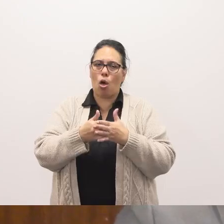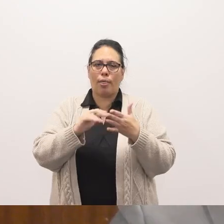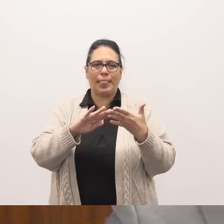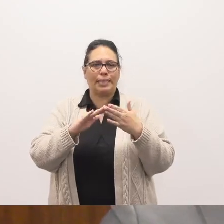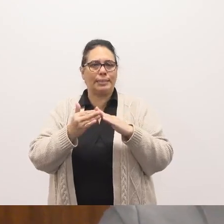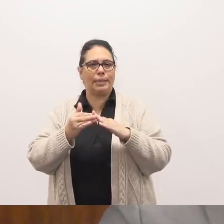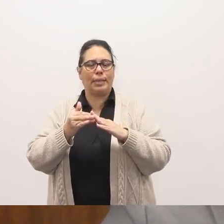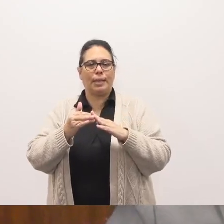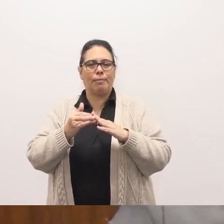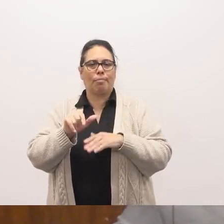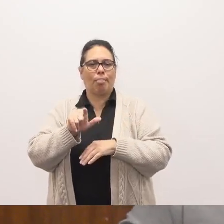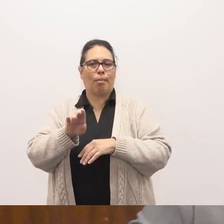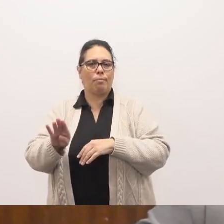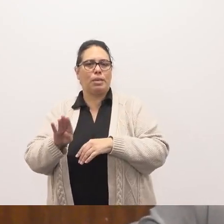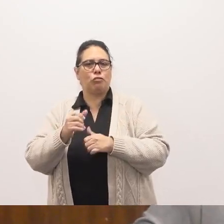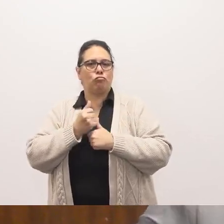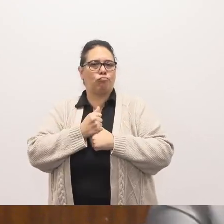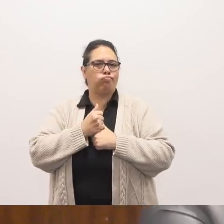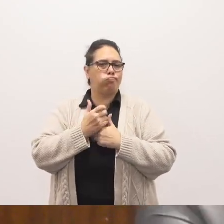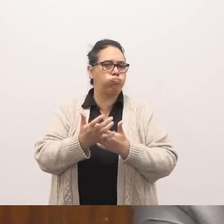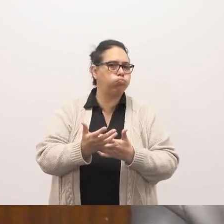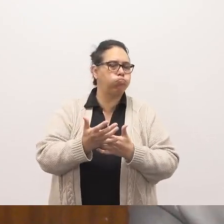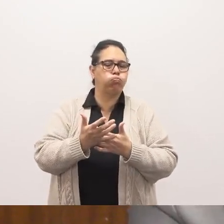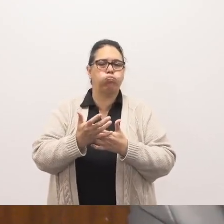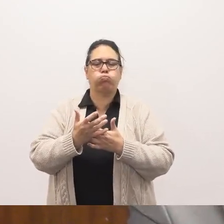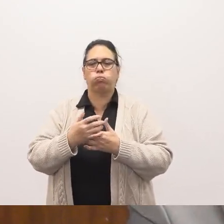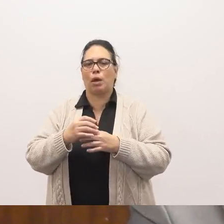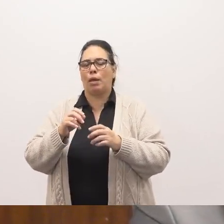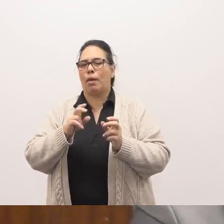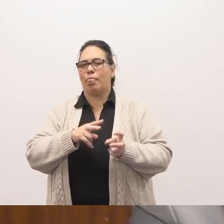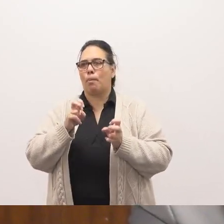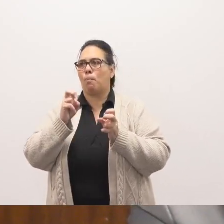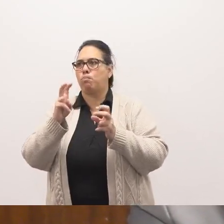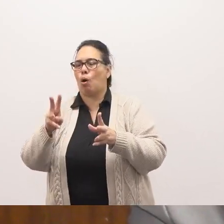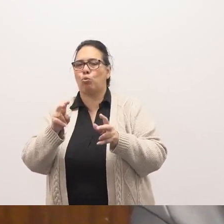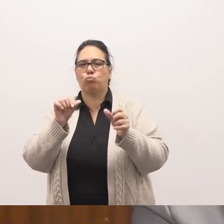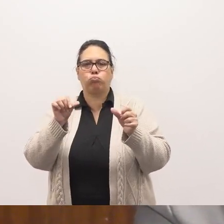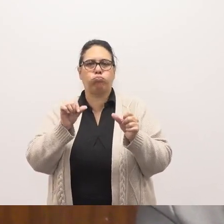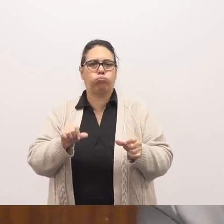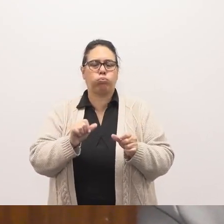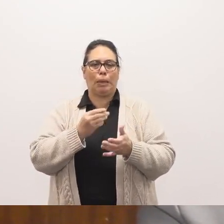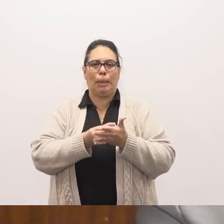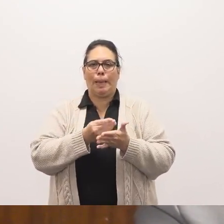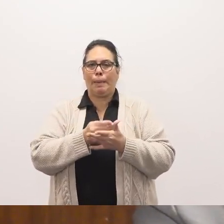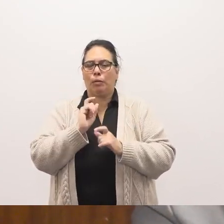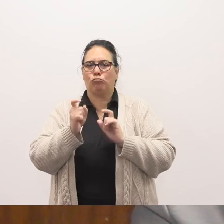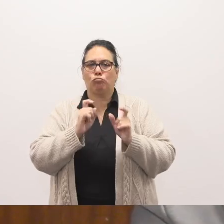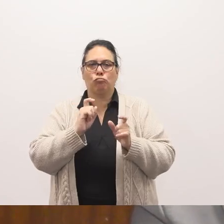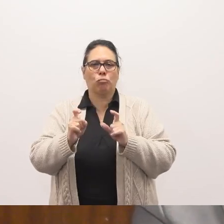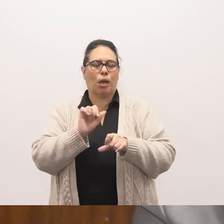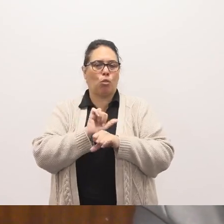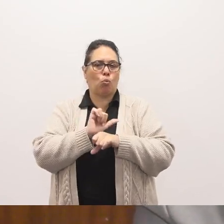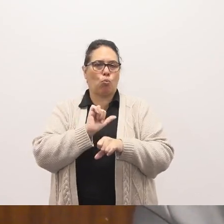in their sharing of the post, the donations that were given, the work that's been done,